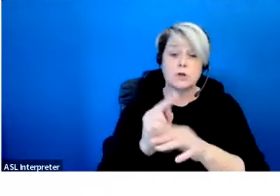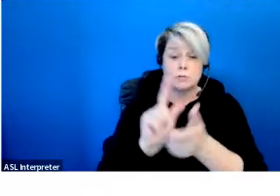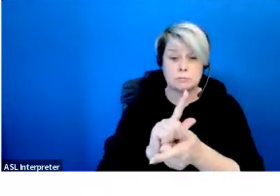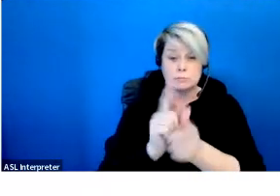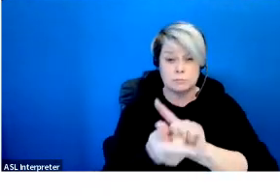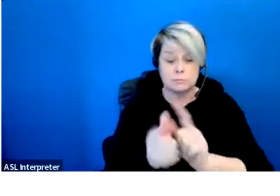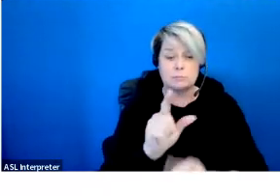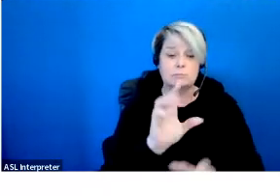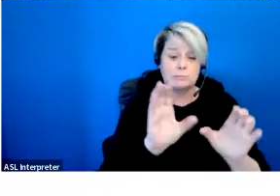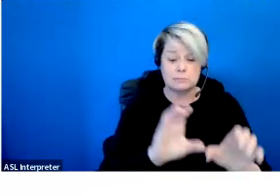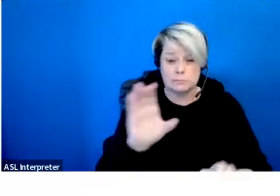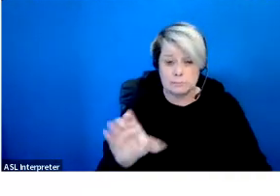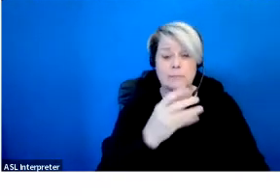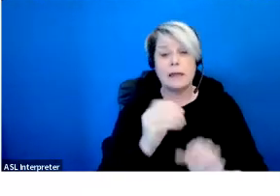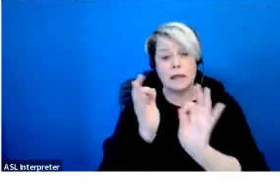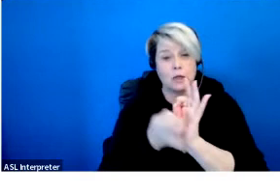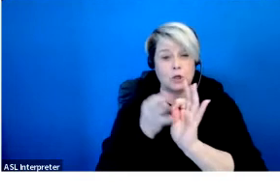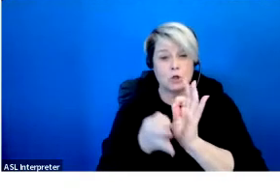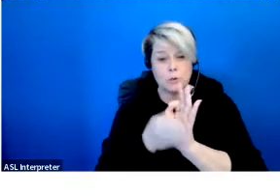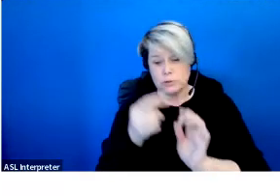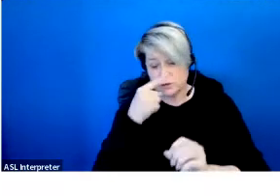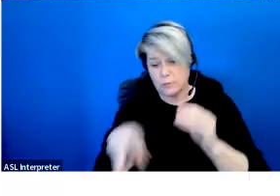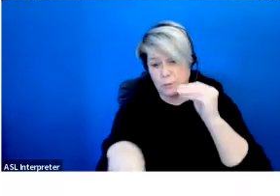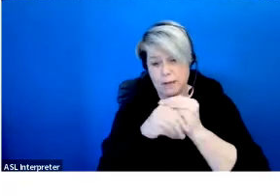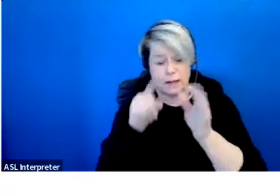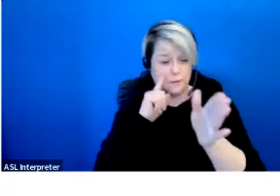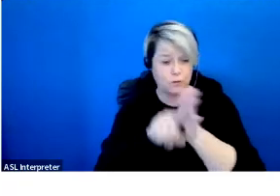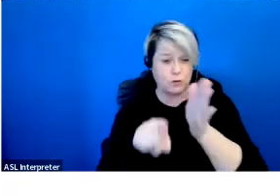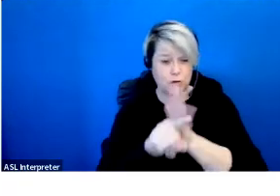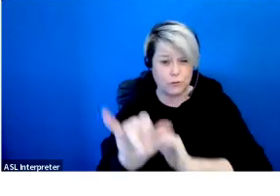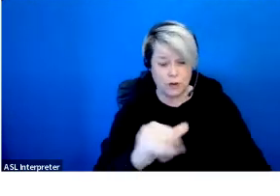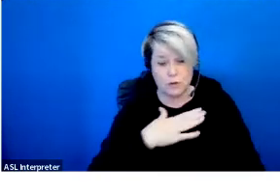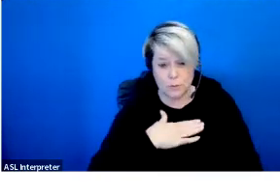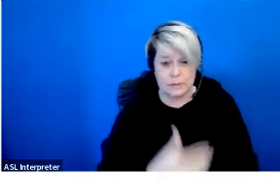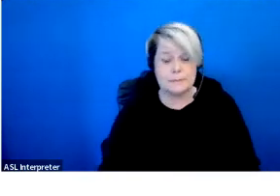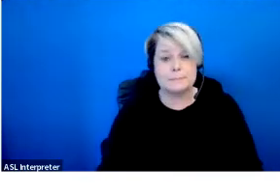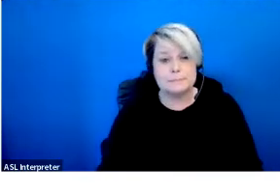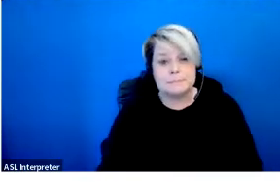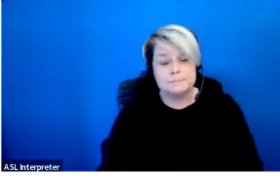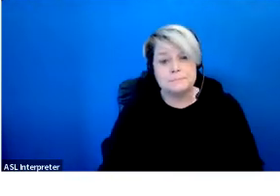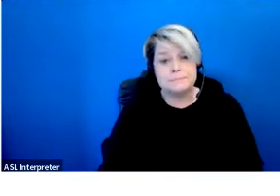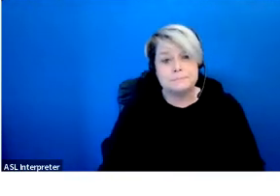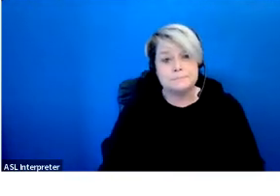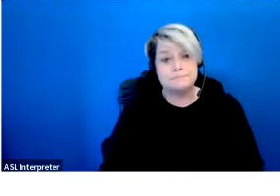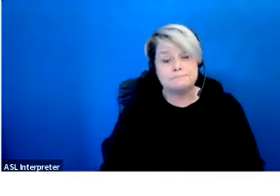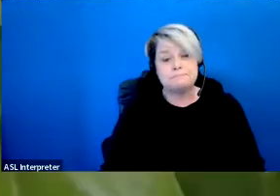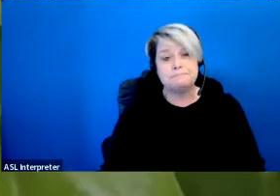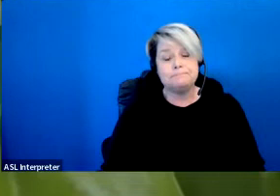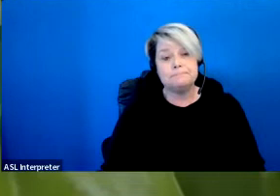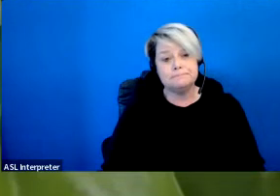If you decide to use and take advantage of the transcription and the interpretation today, please make a note of that in the survey. We would love to